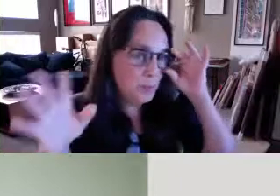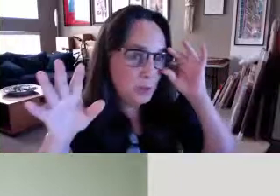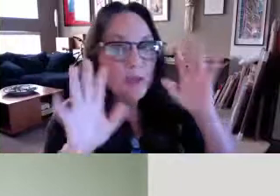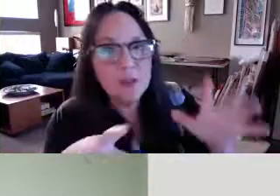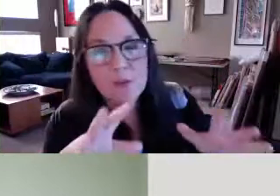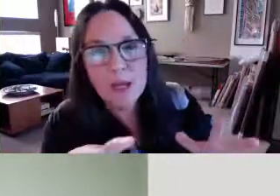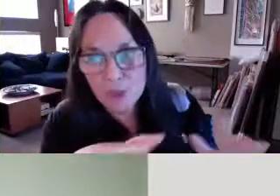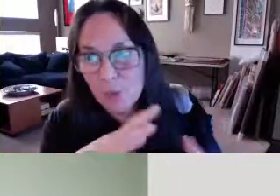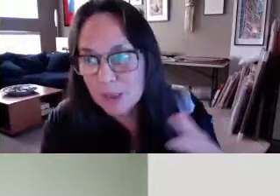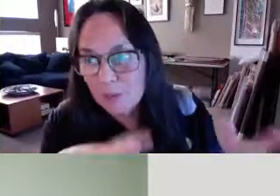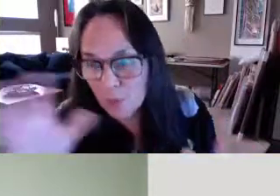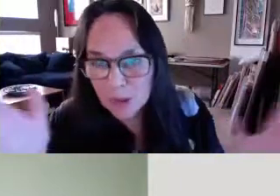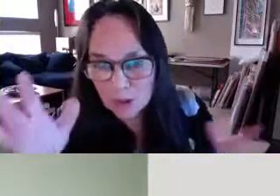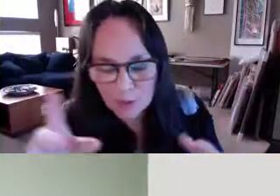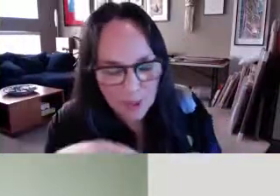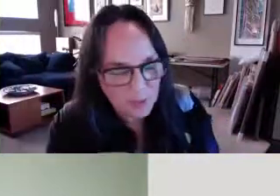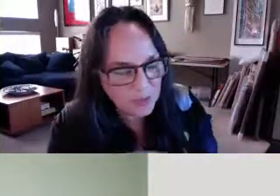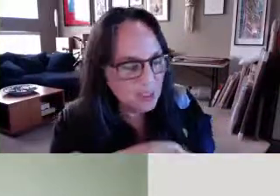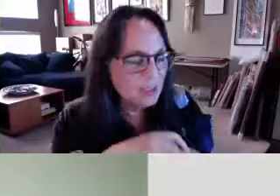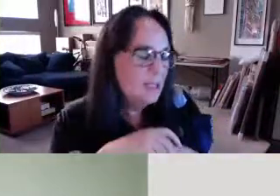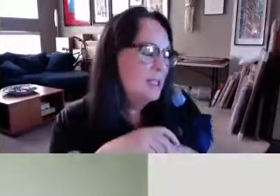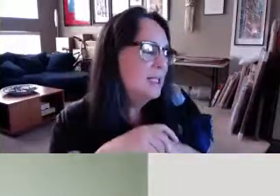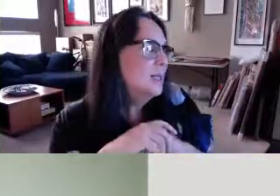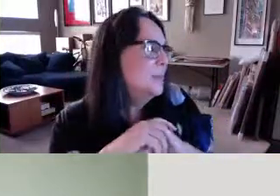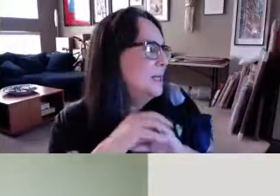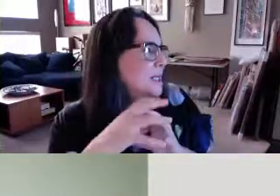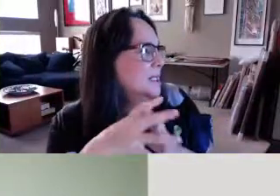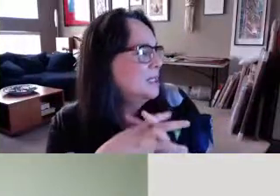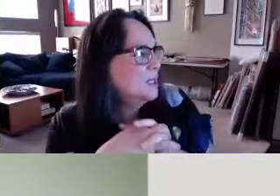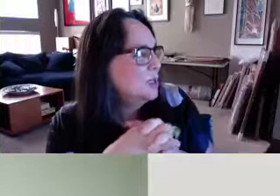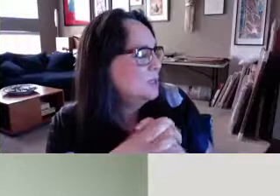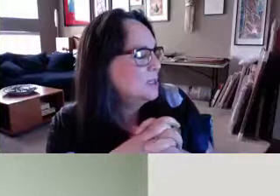specifically for that show because he worked in all different types of scale but you know some